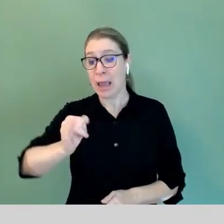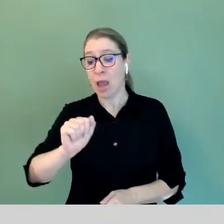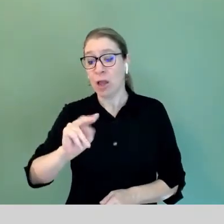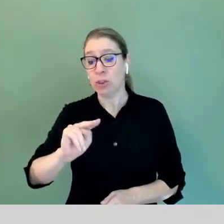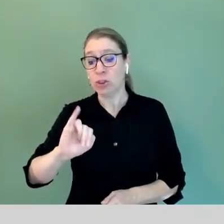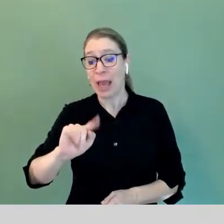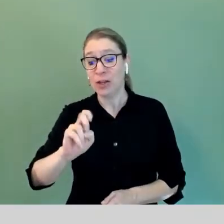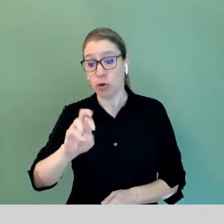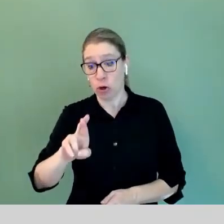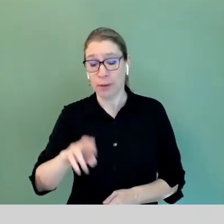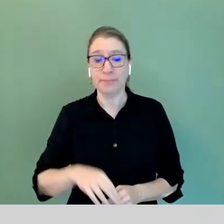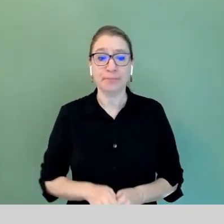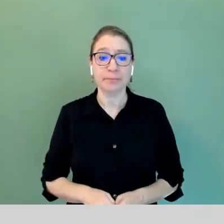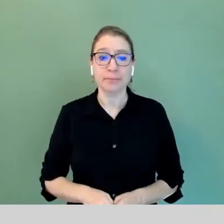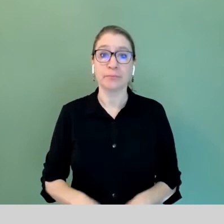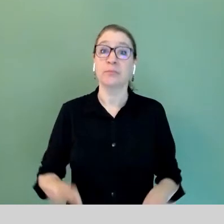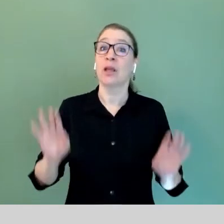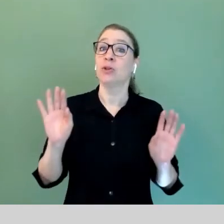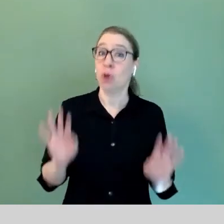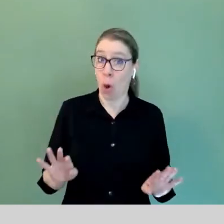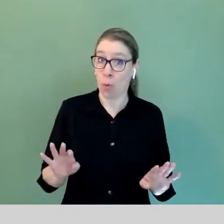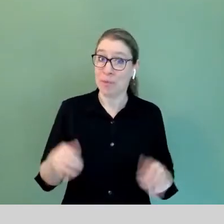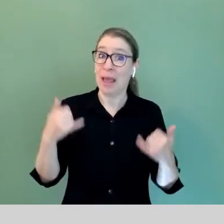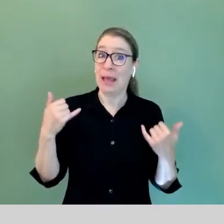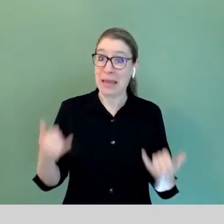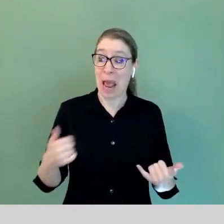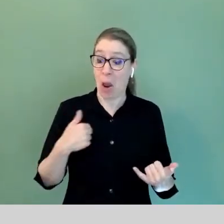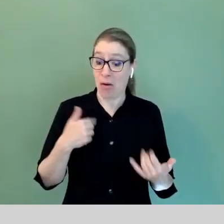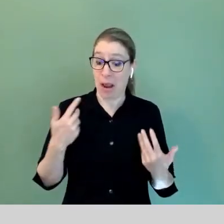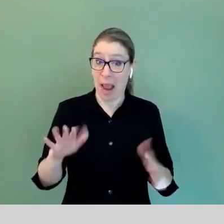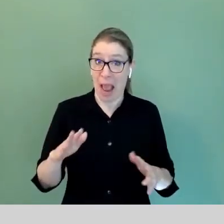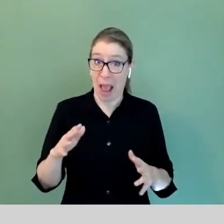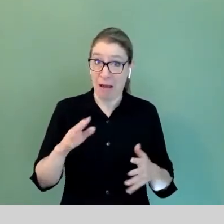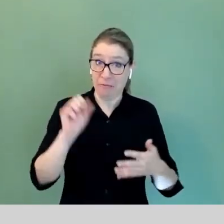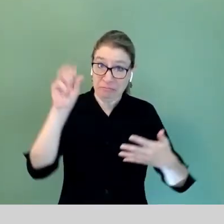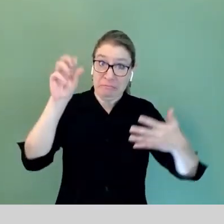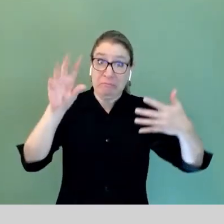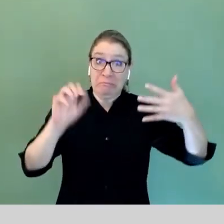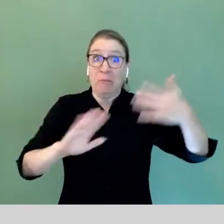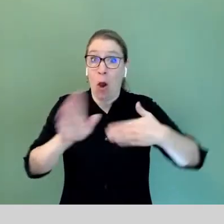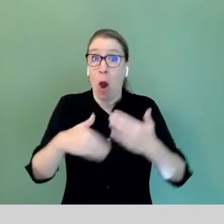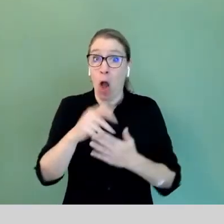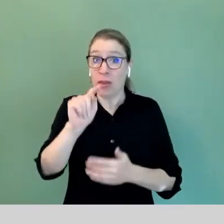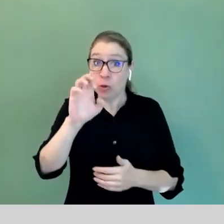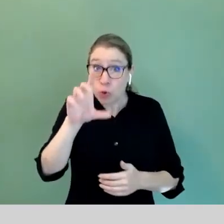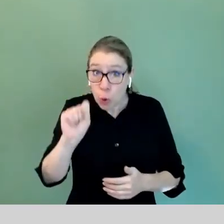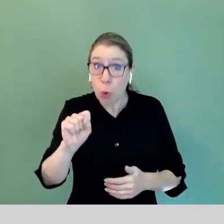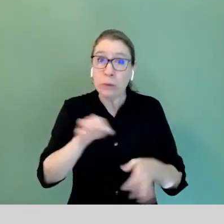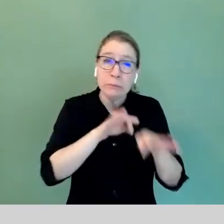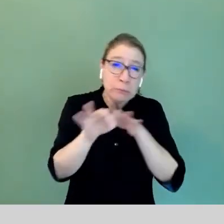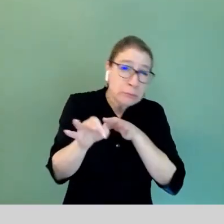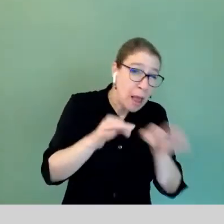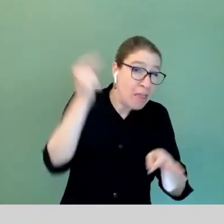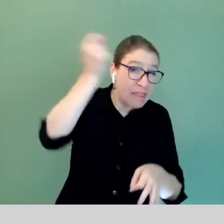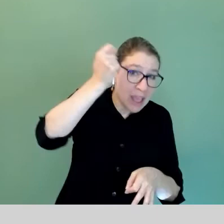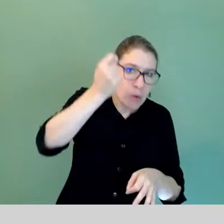So now that we have looked at all of these tools and sort of talked about them in theory,